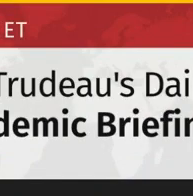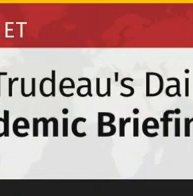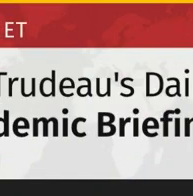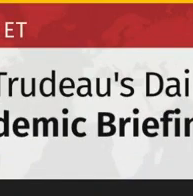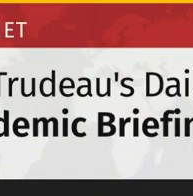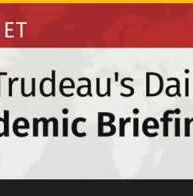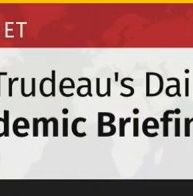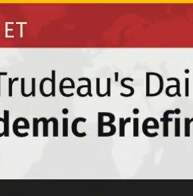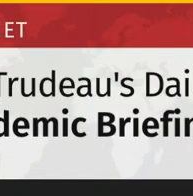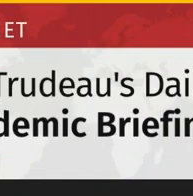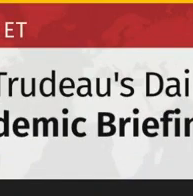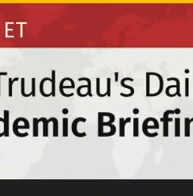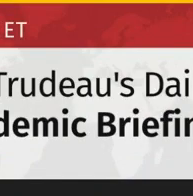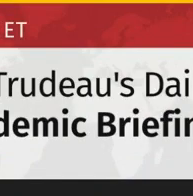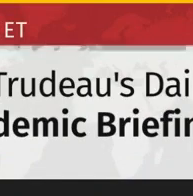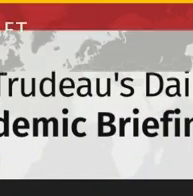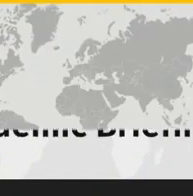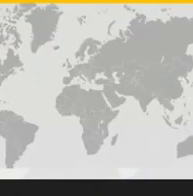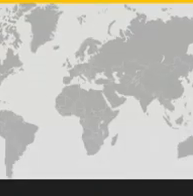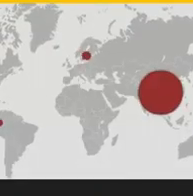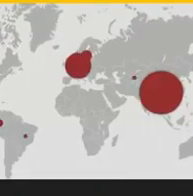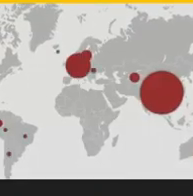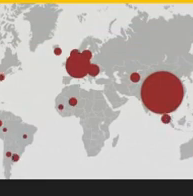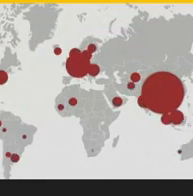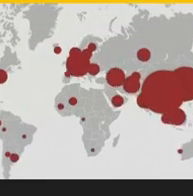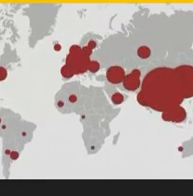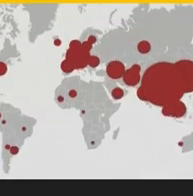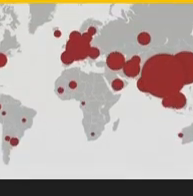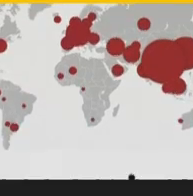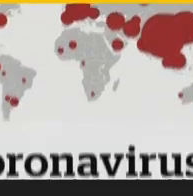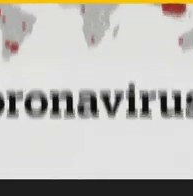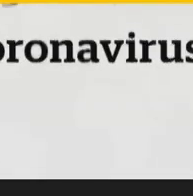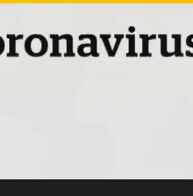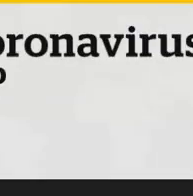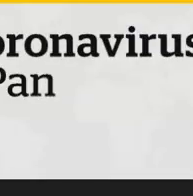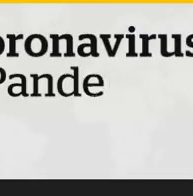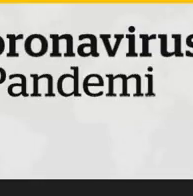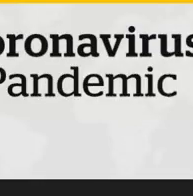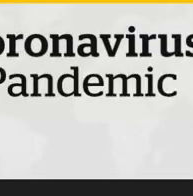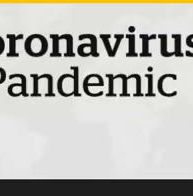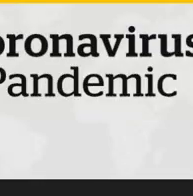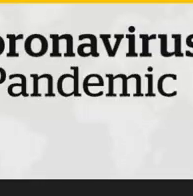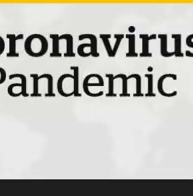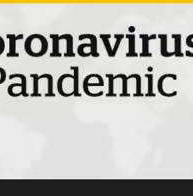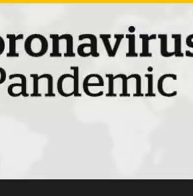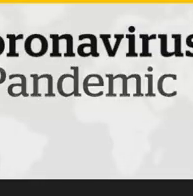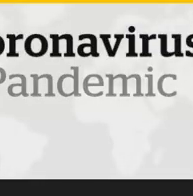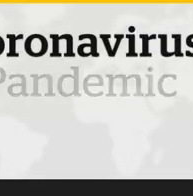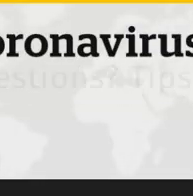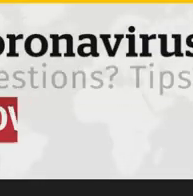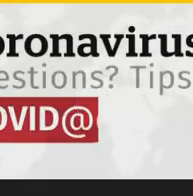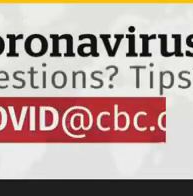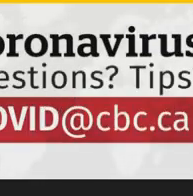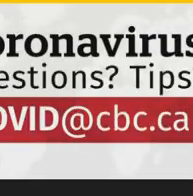IN CANADA SO FAR. THE VERY BEST CASE THAT YOU MENTIONED TO US, 2.5% OF THE